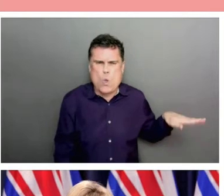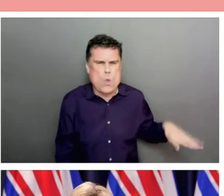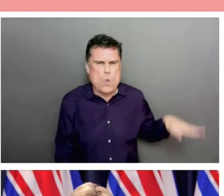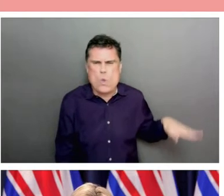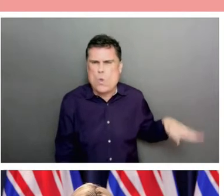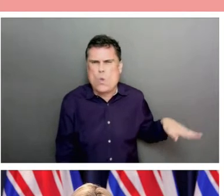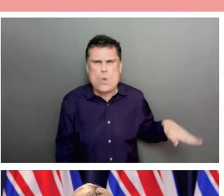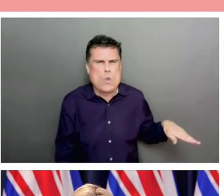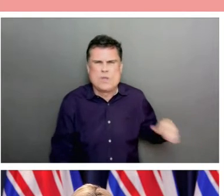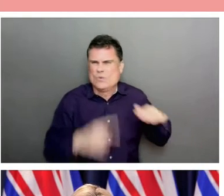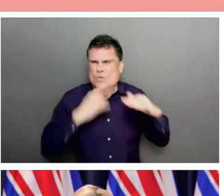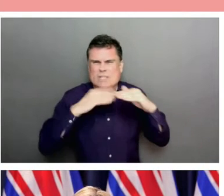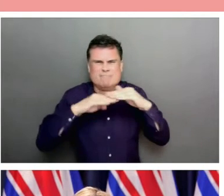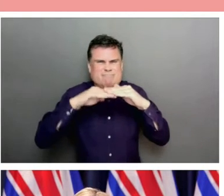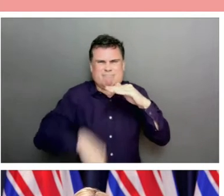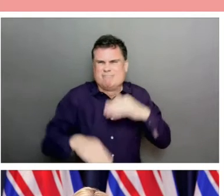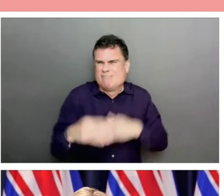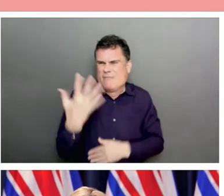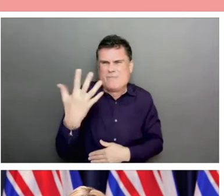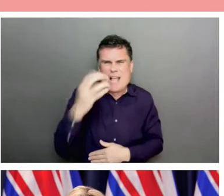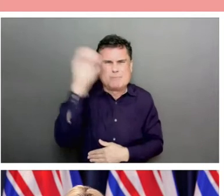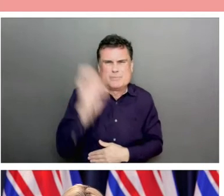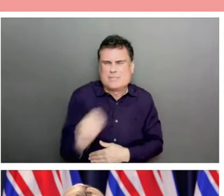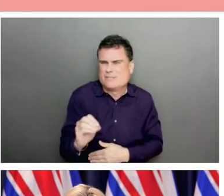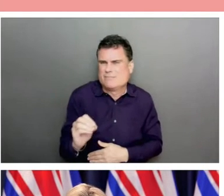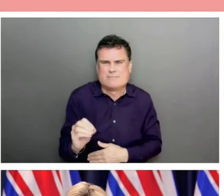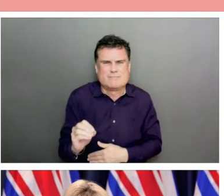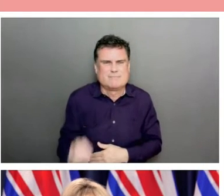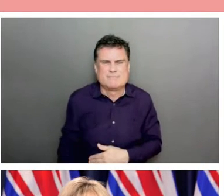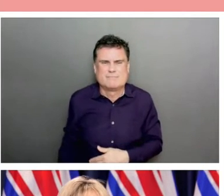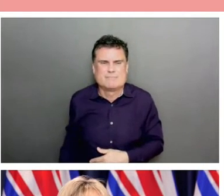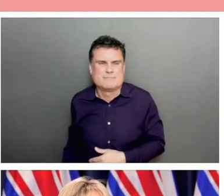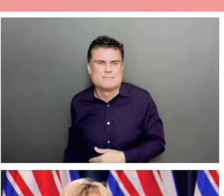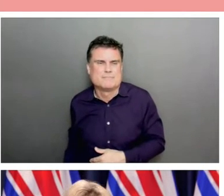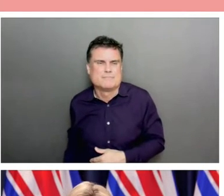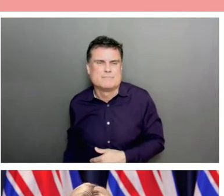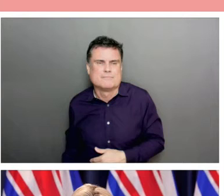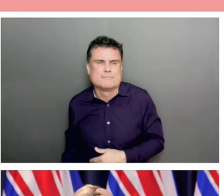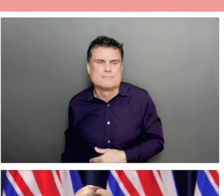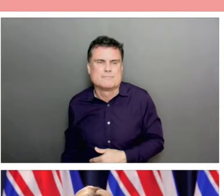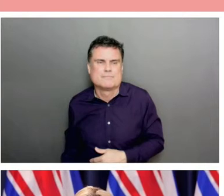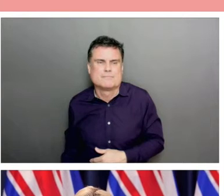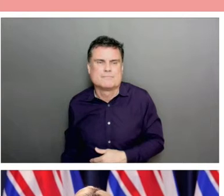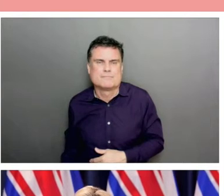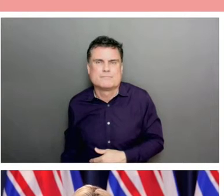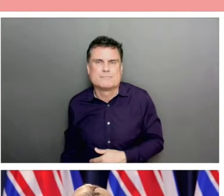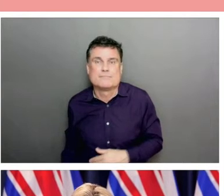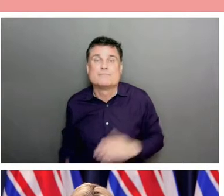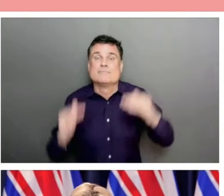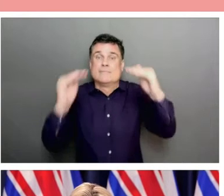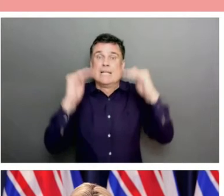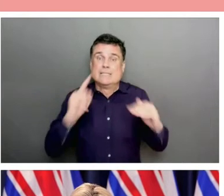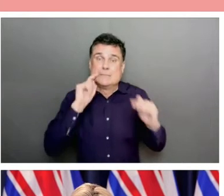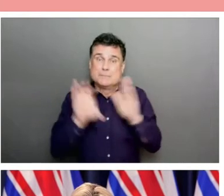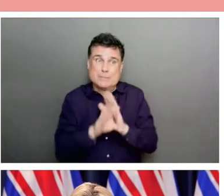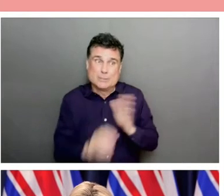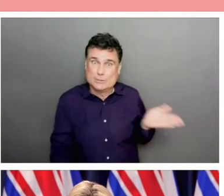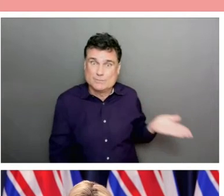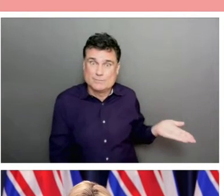look at how the trajectory has moved by age. We've broken it down so we can isolate what's happening in school aged